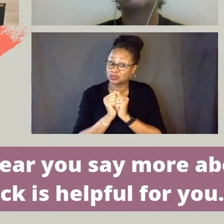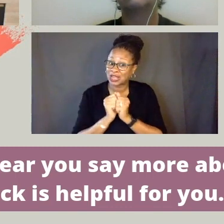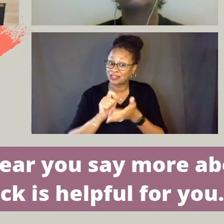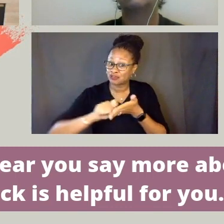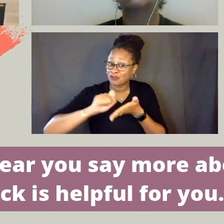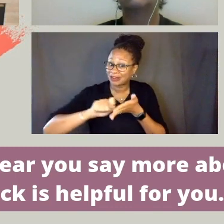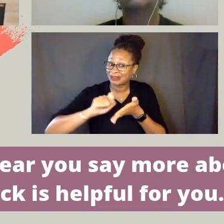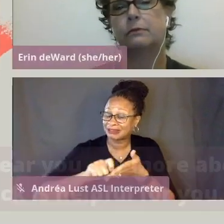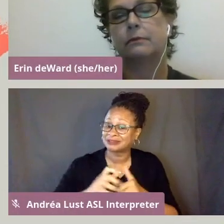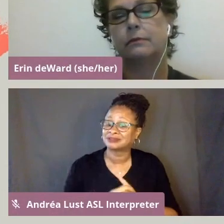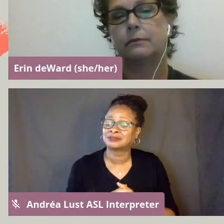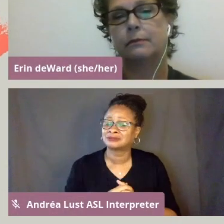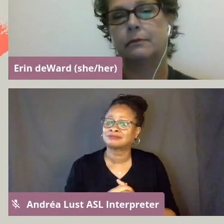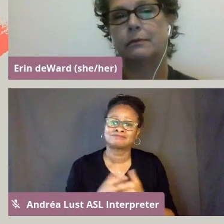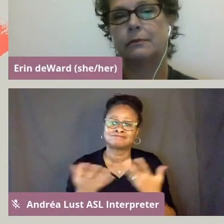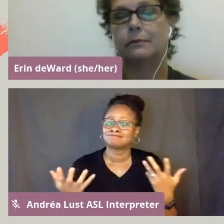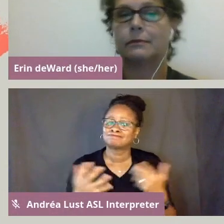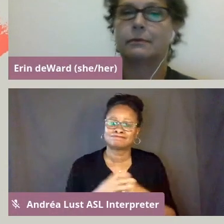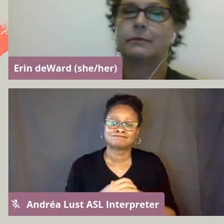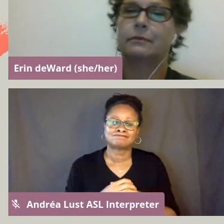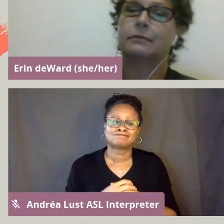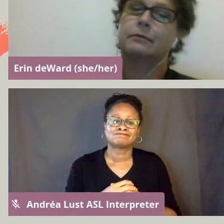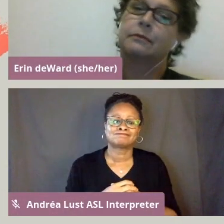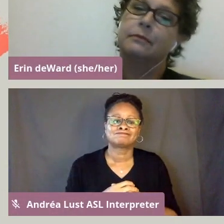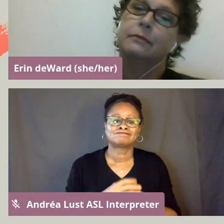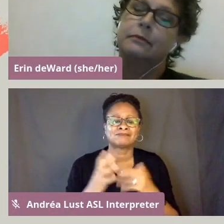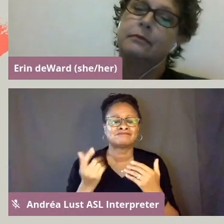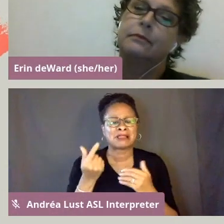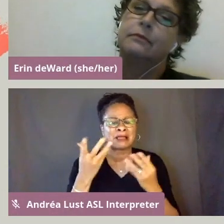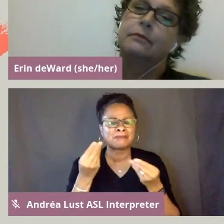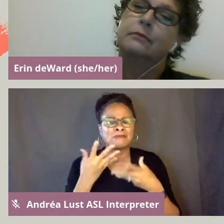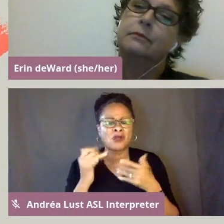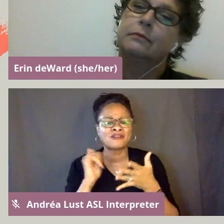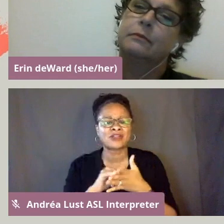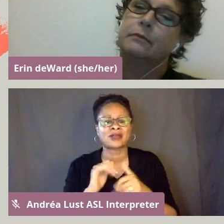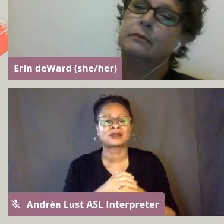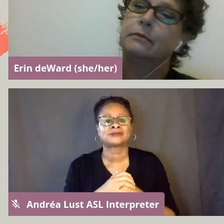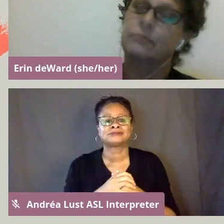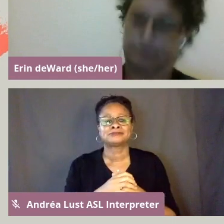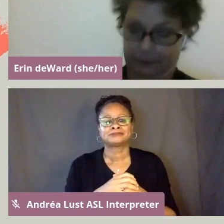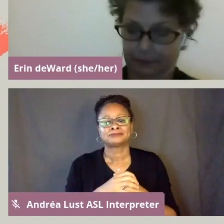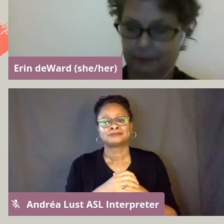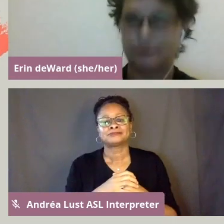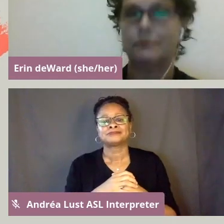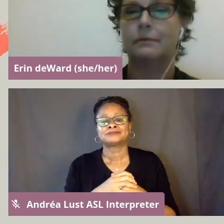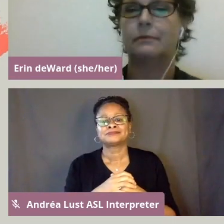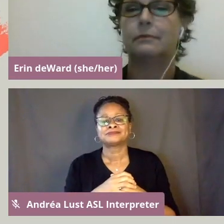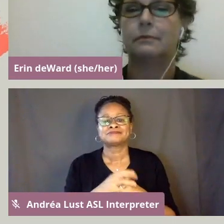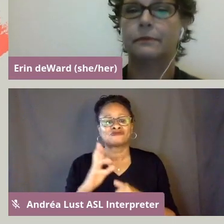Or-- give us a little of the nitty gritty on that. I mean, it was- no-- she really wrote it.